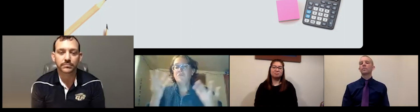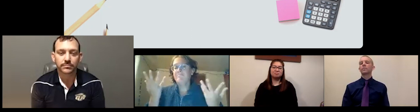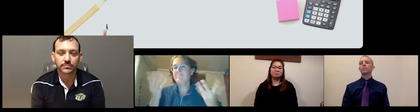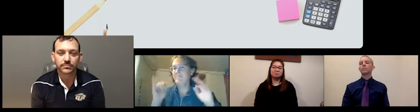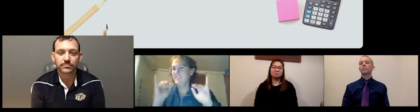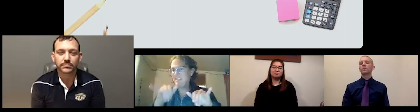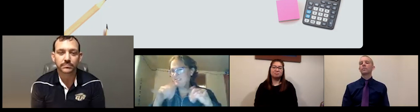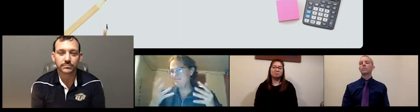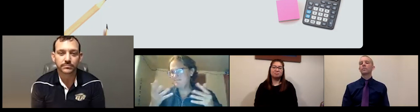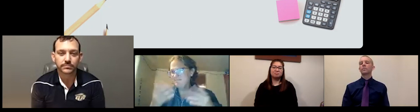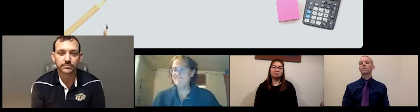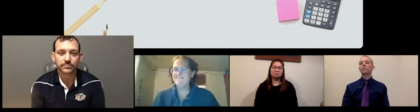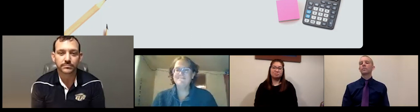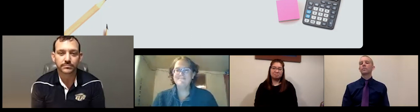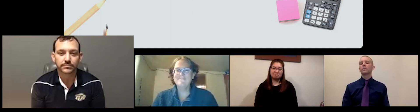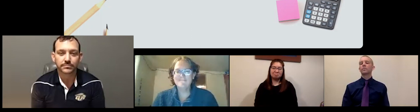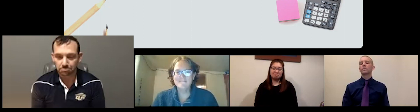So, that’s my story.